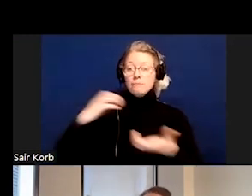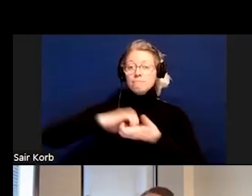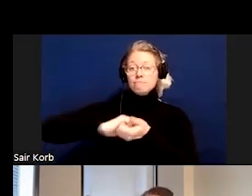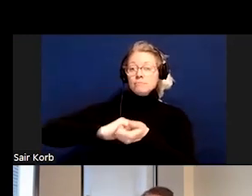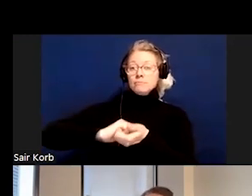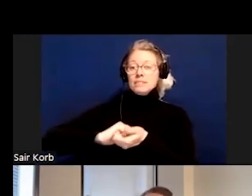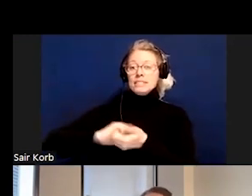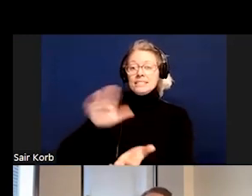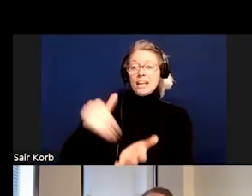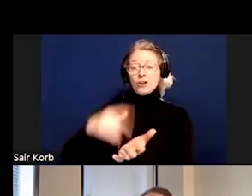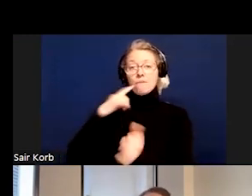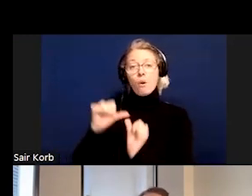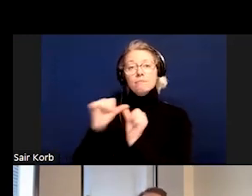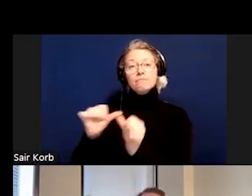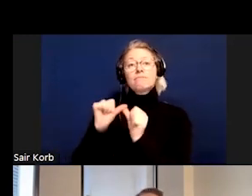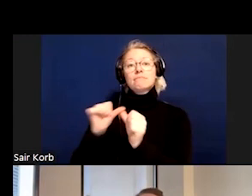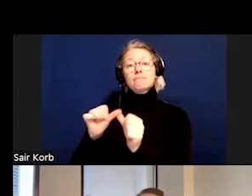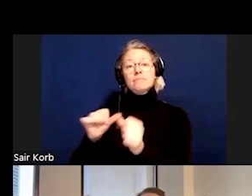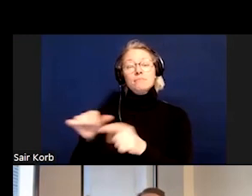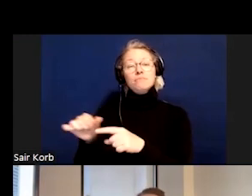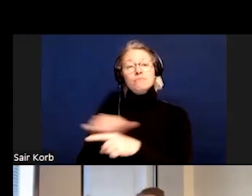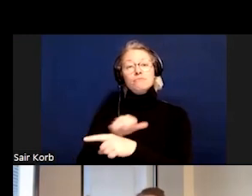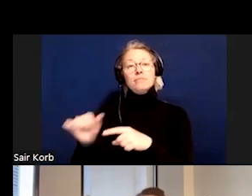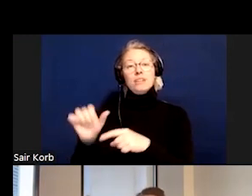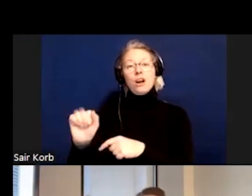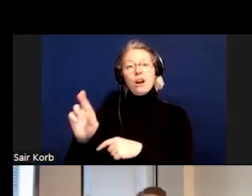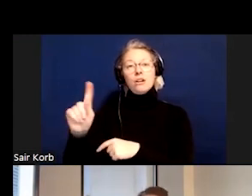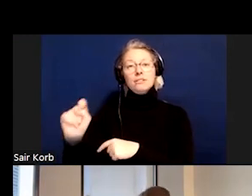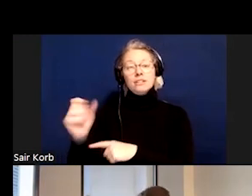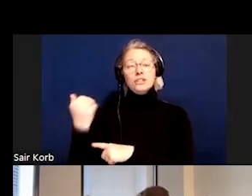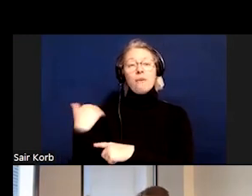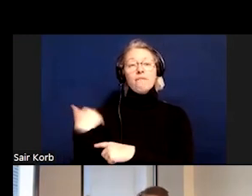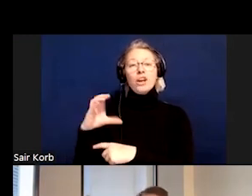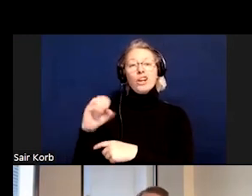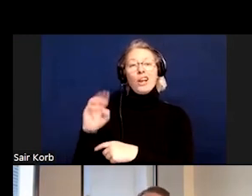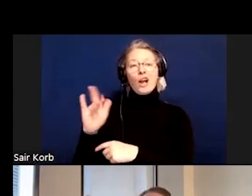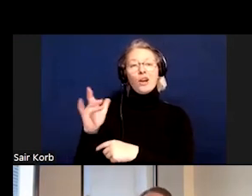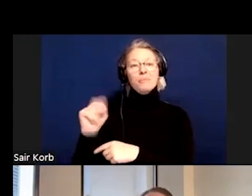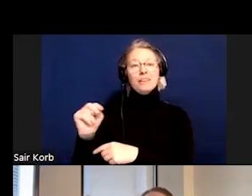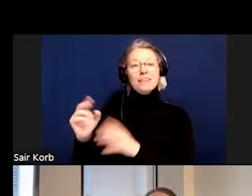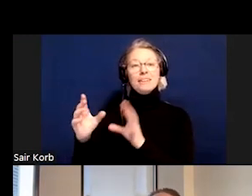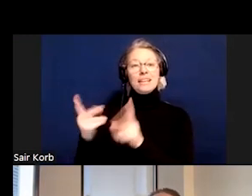the Arts to pilot a set of carbon calculation and reporting tools that are developed specifically